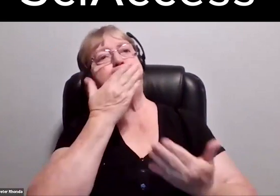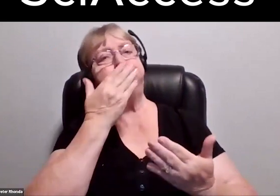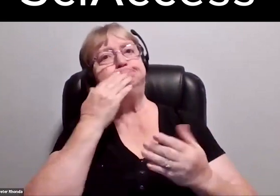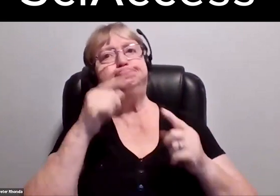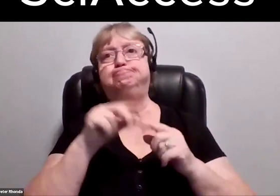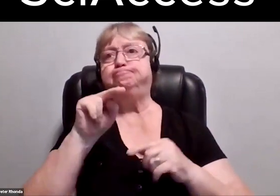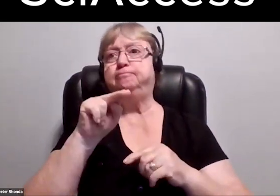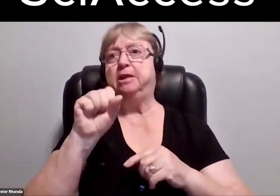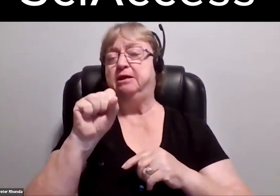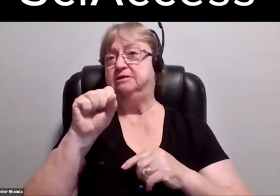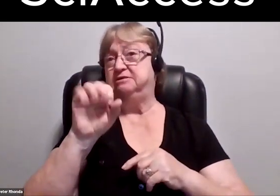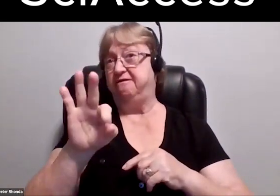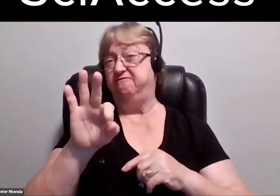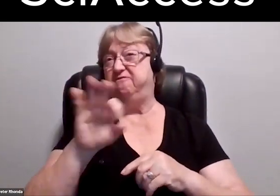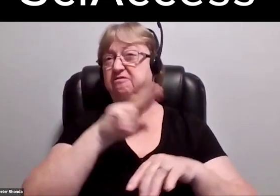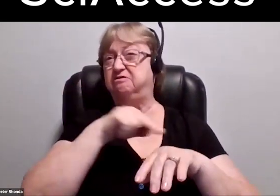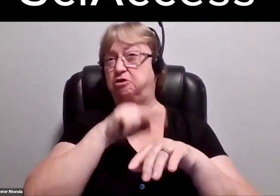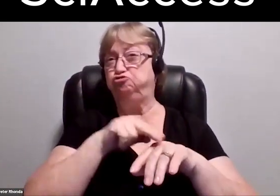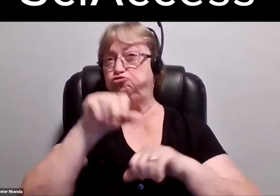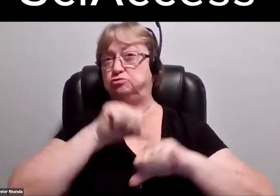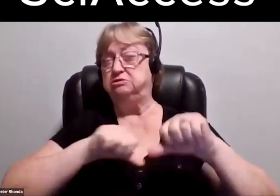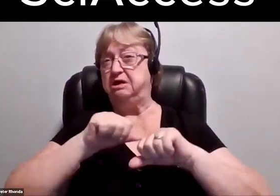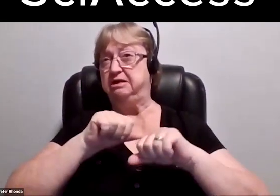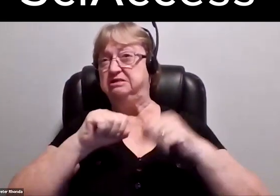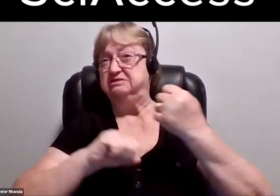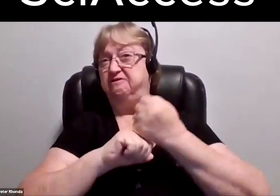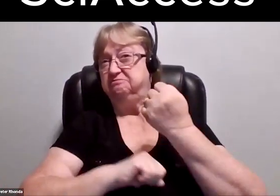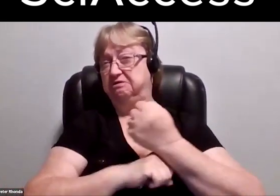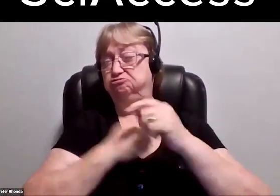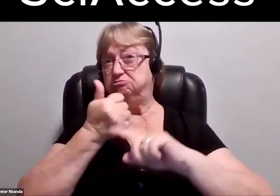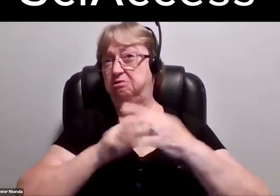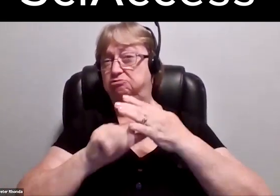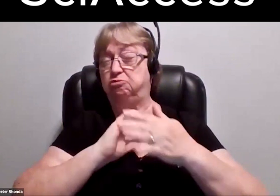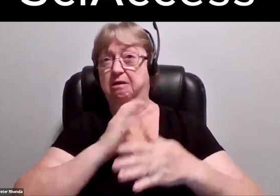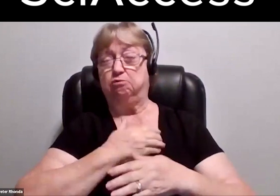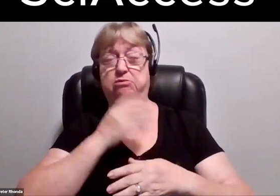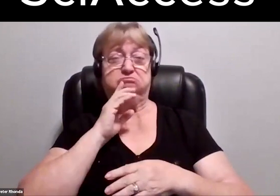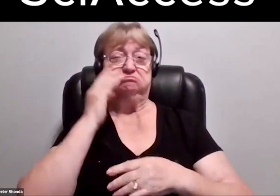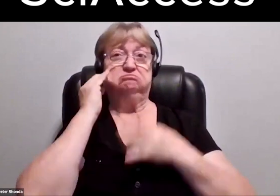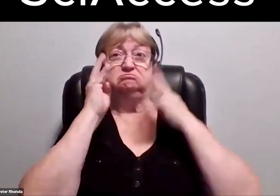by the National Science Foundation under our Innovative Technology Experiences for Students and Teachers,